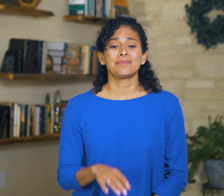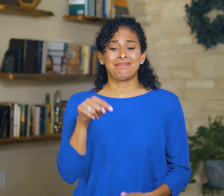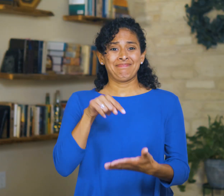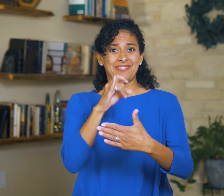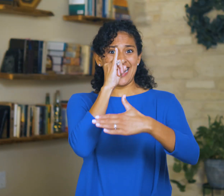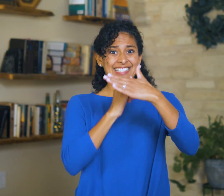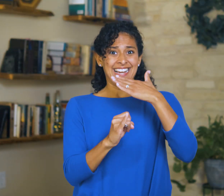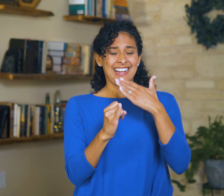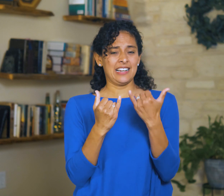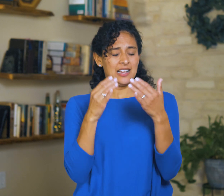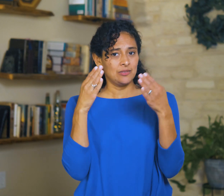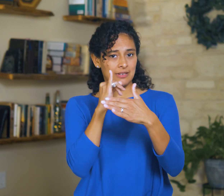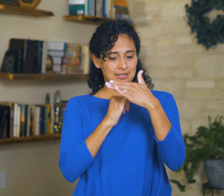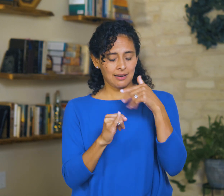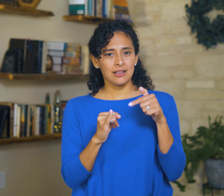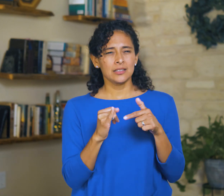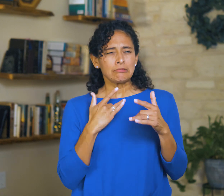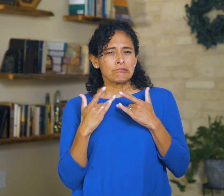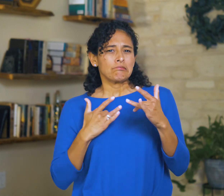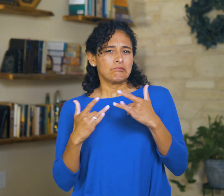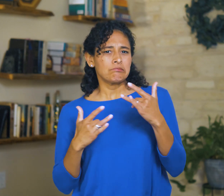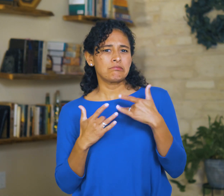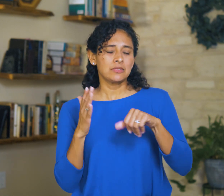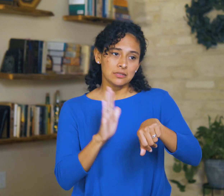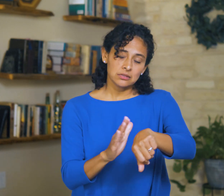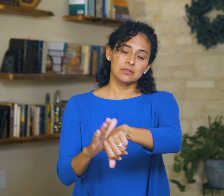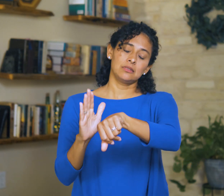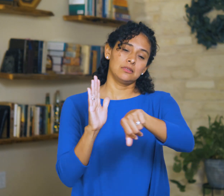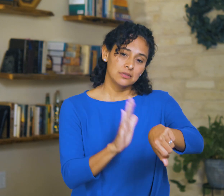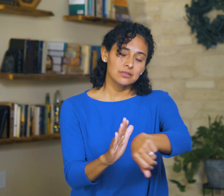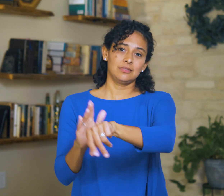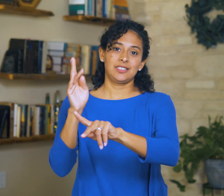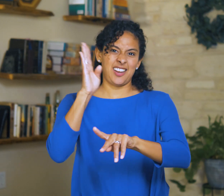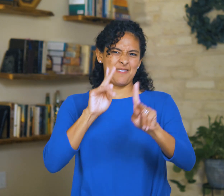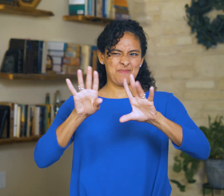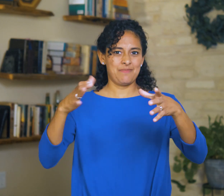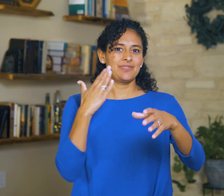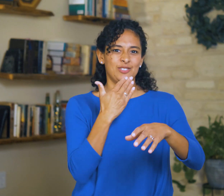While Isaiah is primarily concerned with warning God’s people